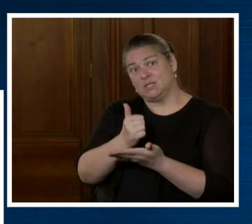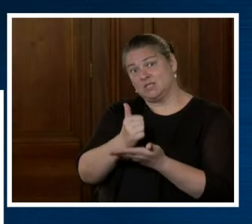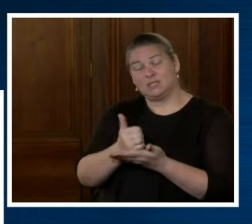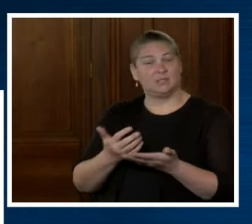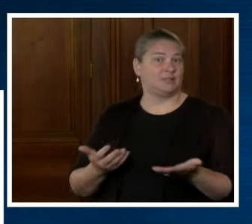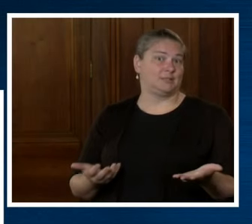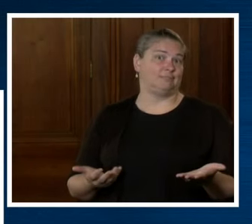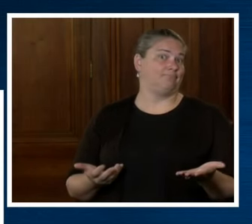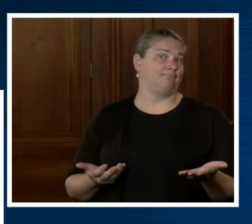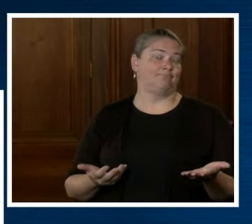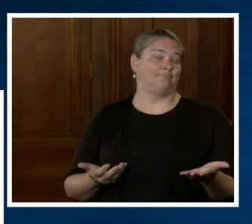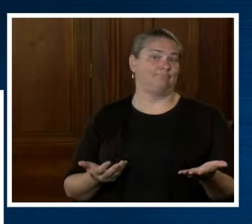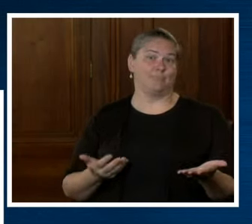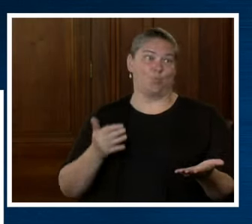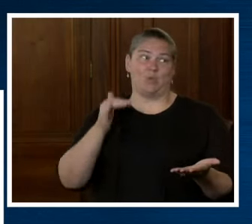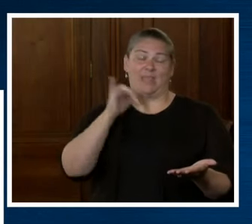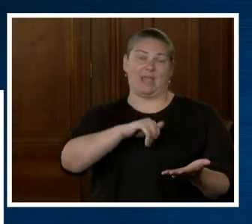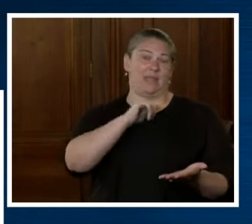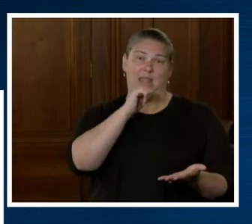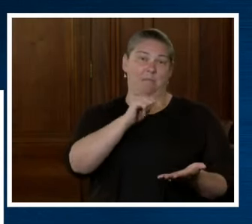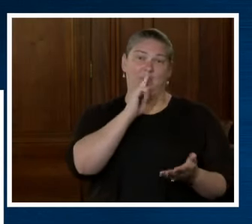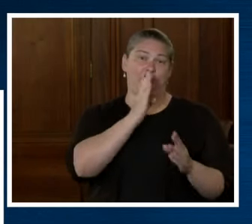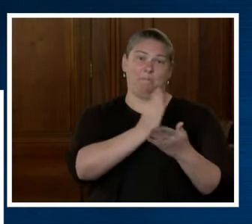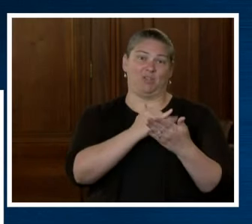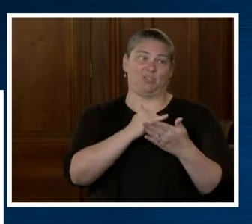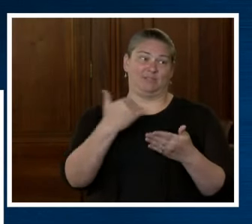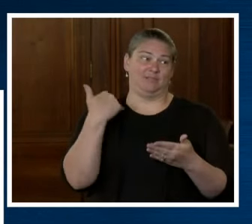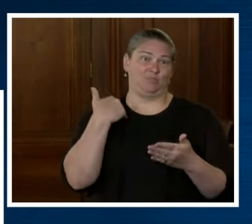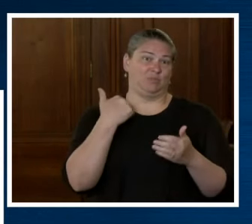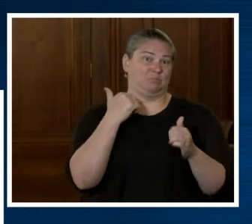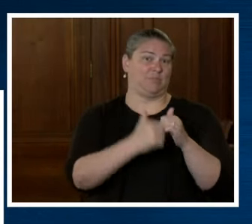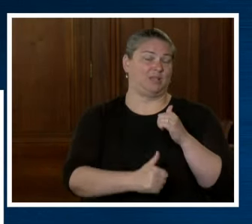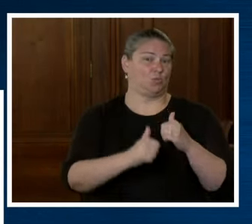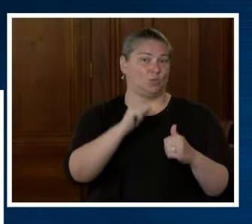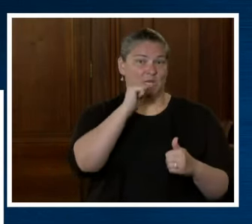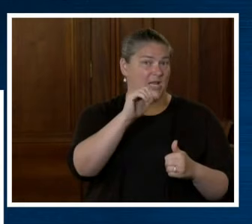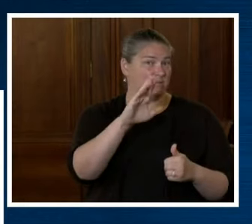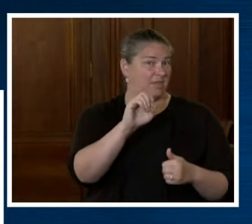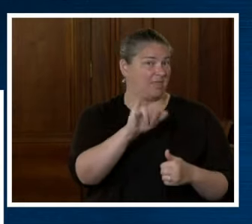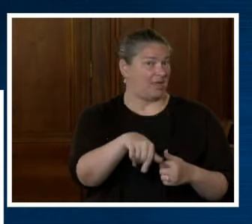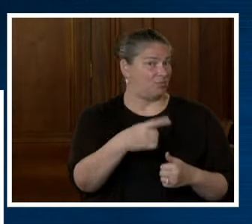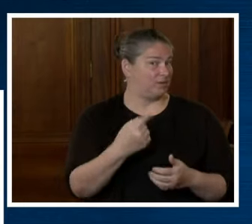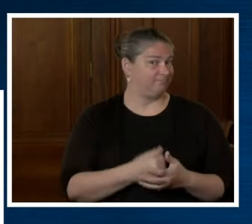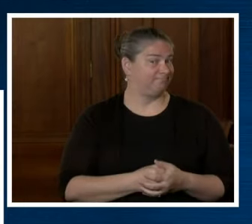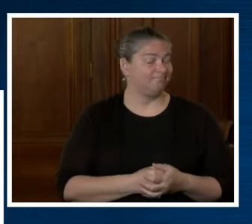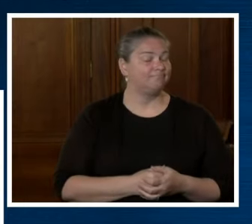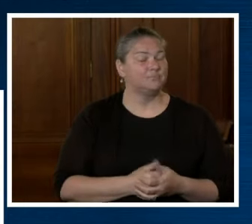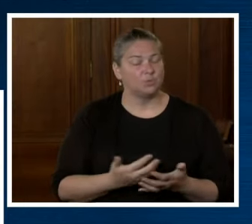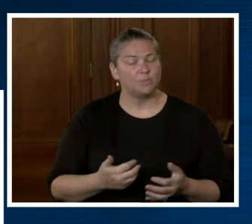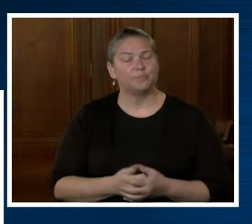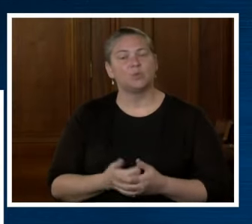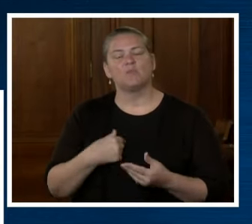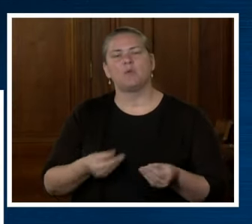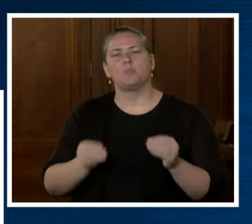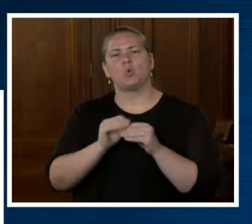BASICALLY SAID THAT IN THESE TIMES -- I'M GOING TO READ IT. THE PRECISE QUESTION OF WHEN RESTRICTIONS ON PARTICULAR